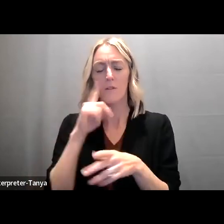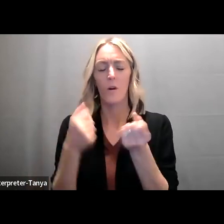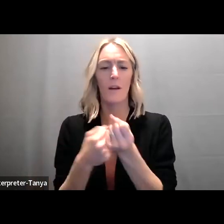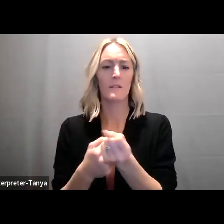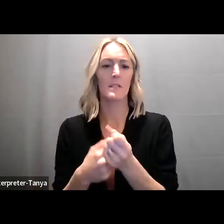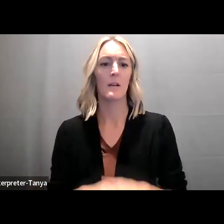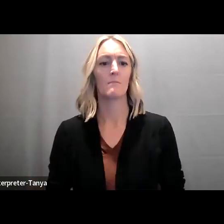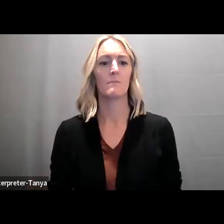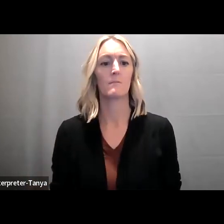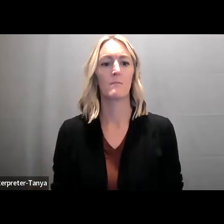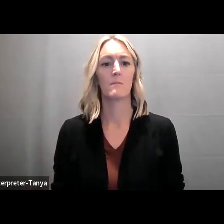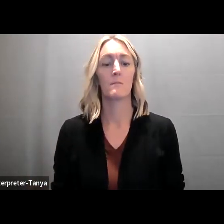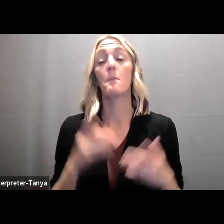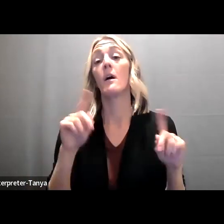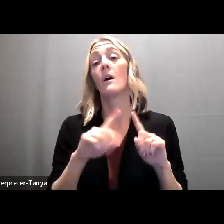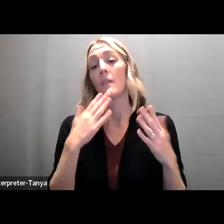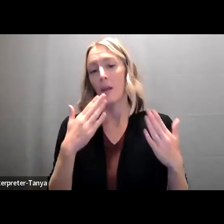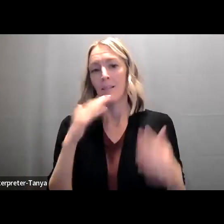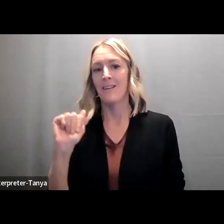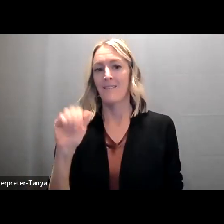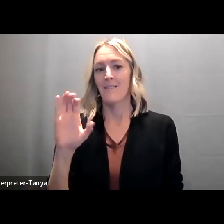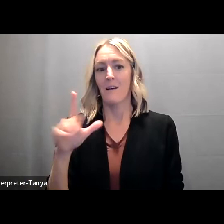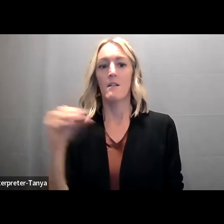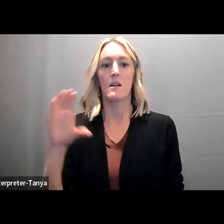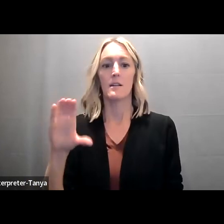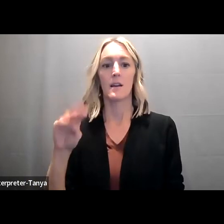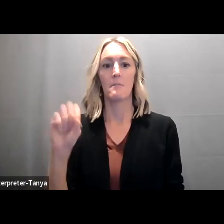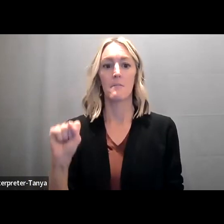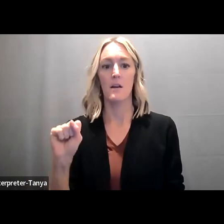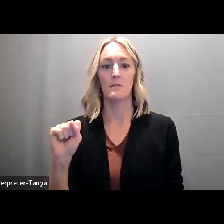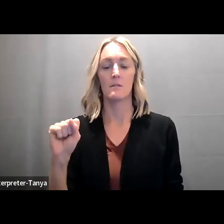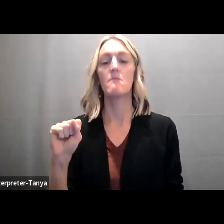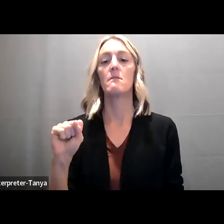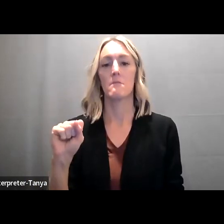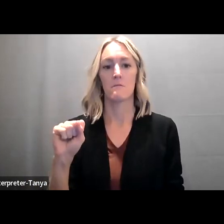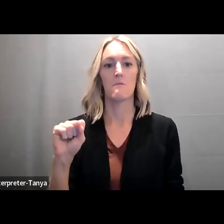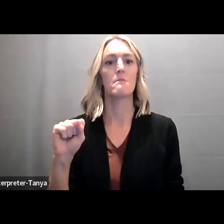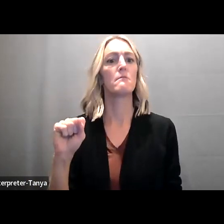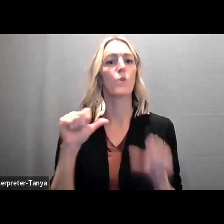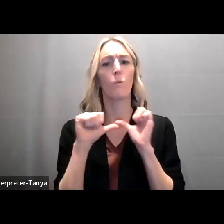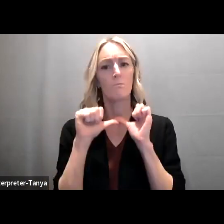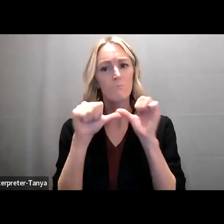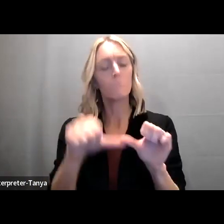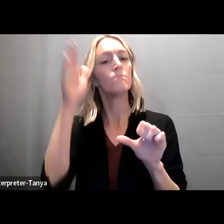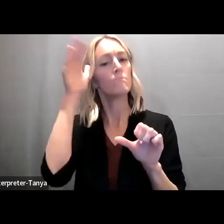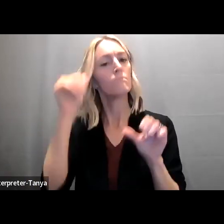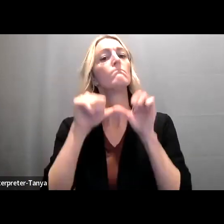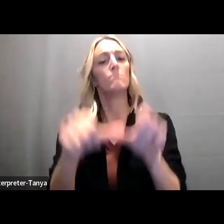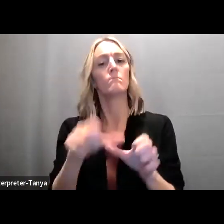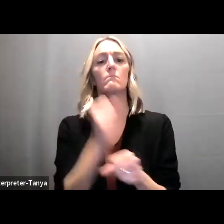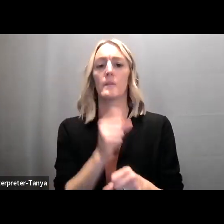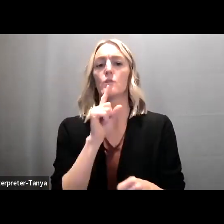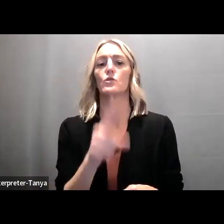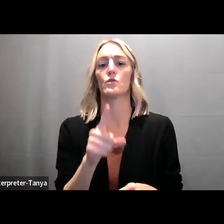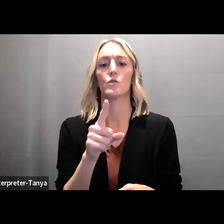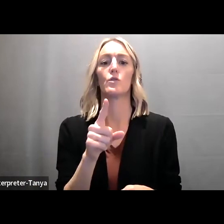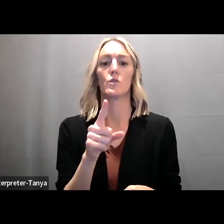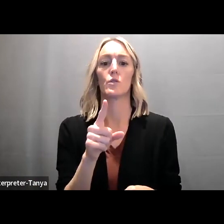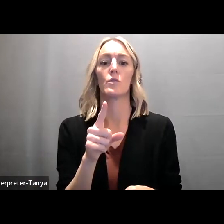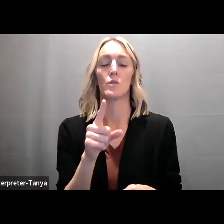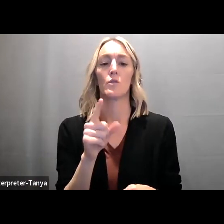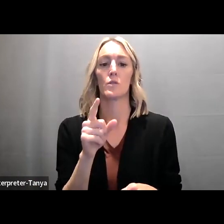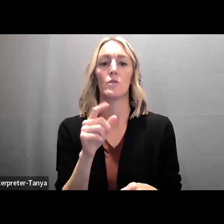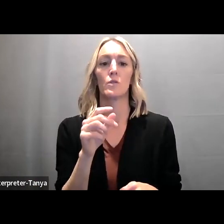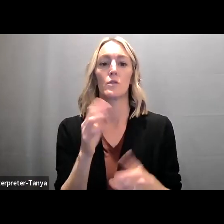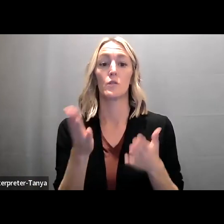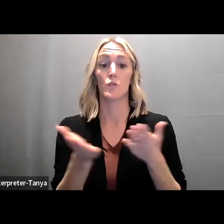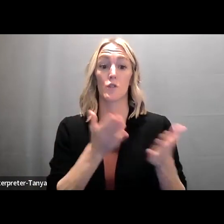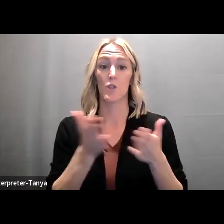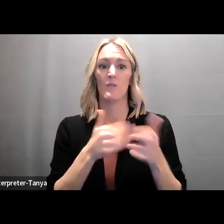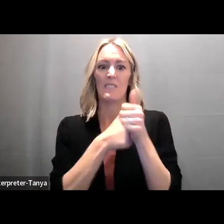So thankful ACL and CMS are being very steadfast in ensuring that our services adhere to tenants